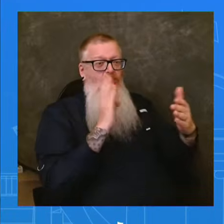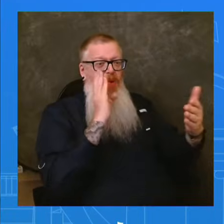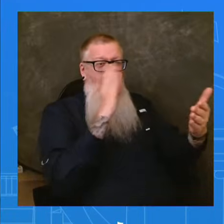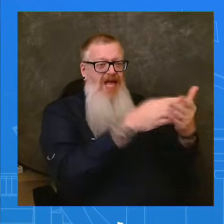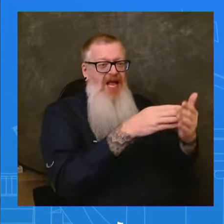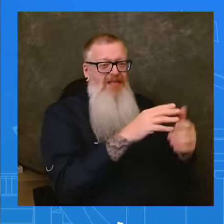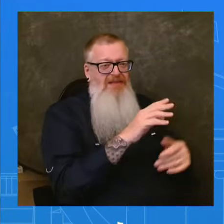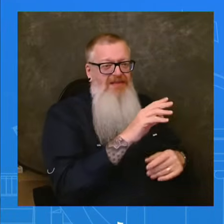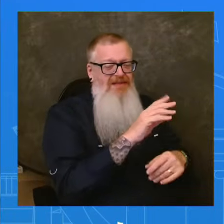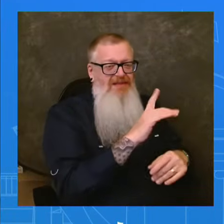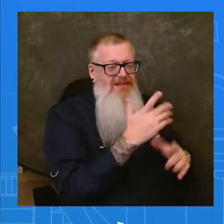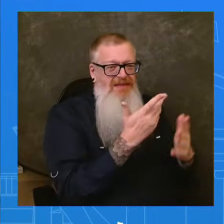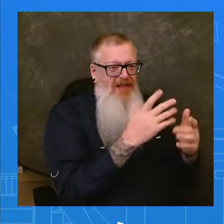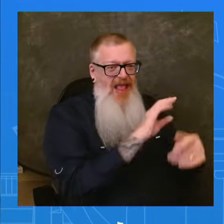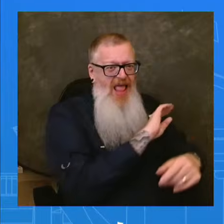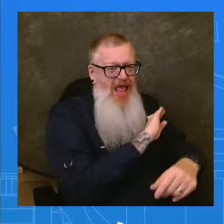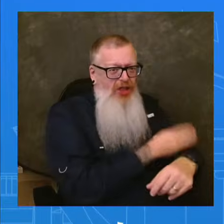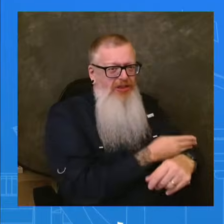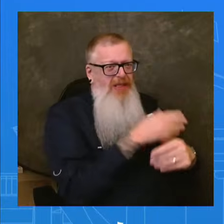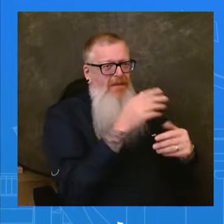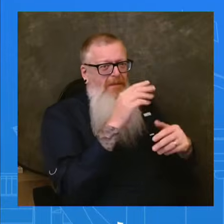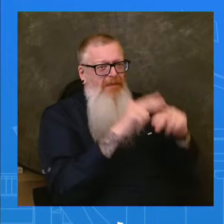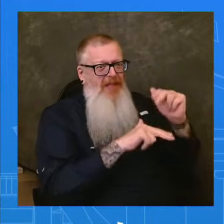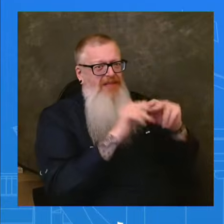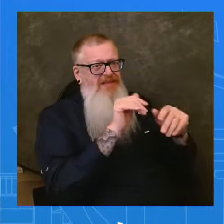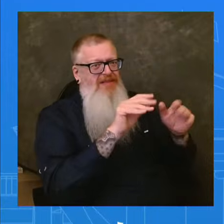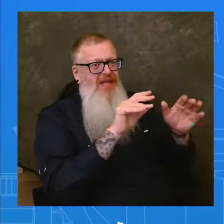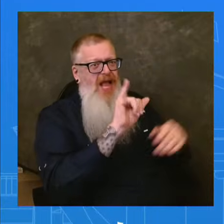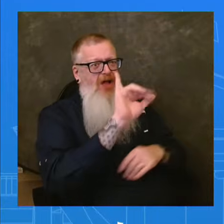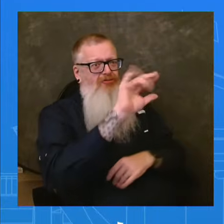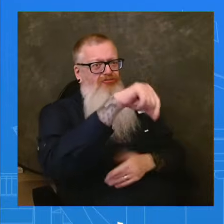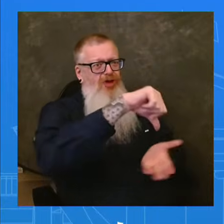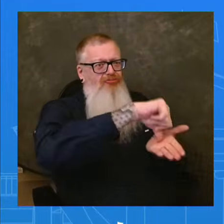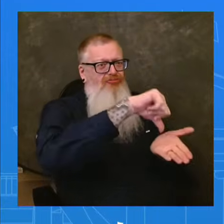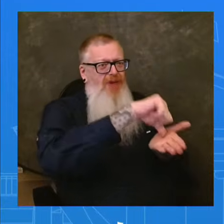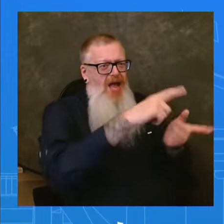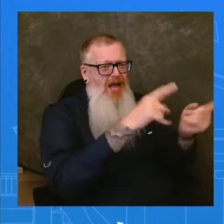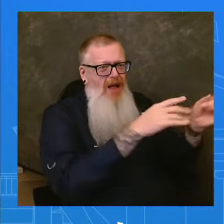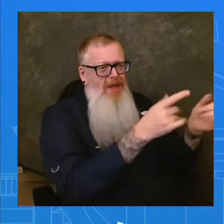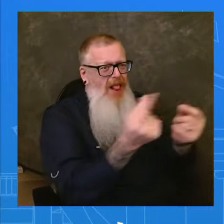And, look, I'm not going to get into hypotheticals. I'm not going to get that -- get into that from here.